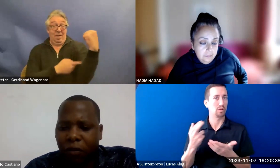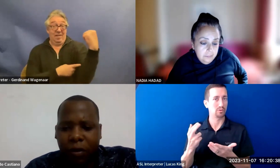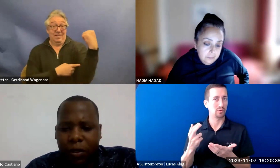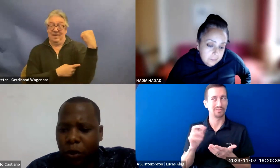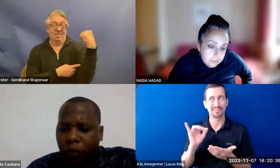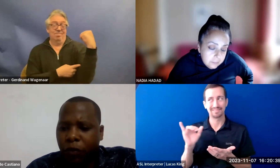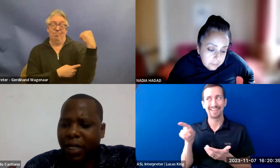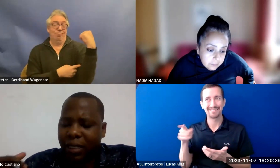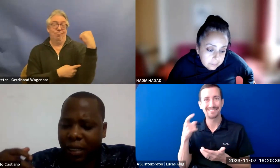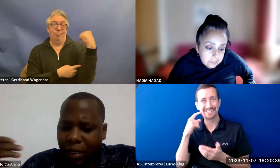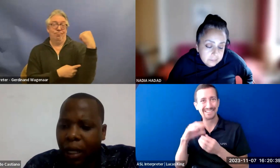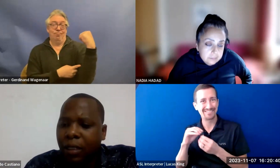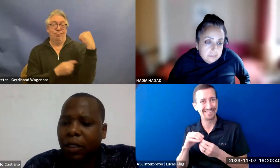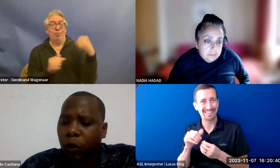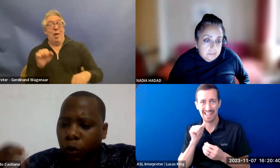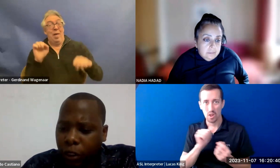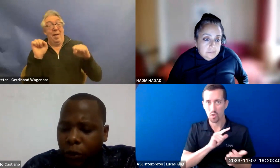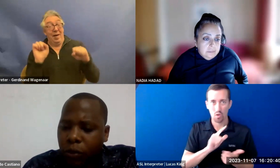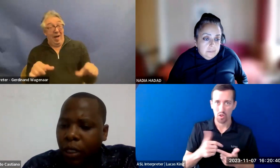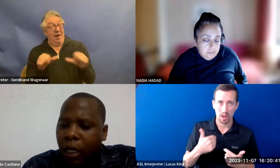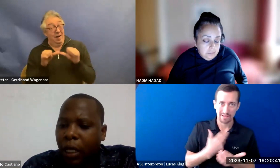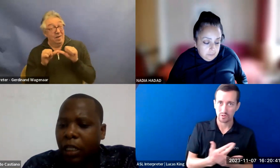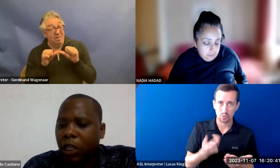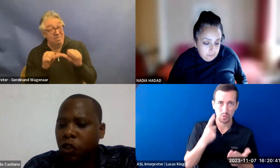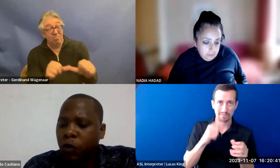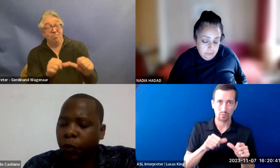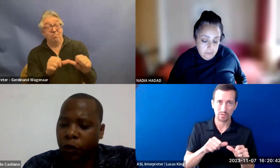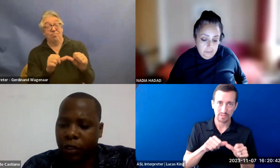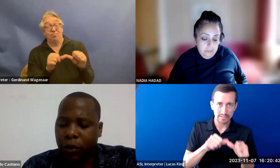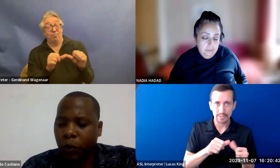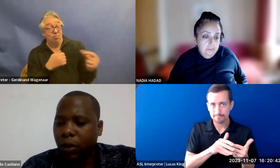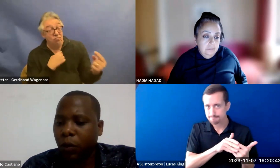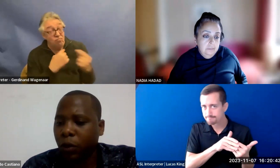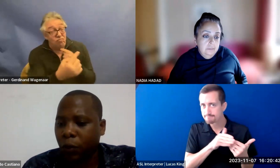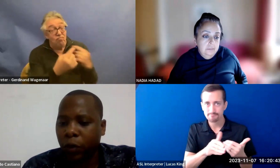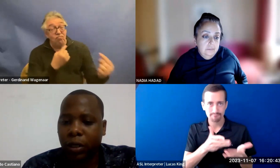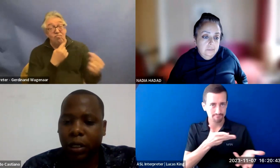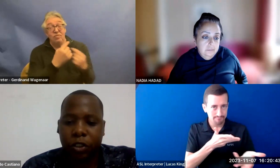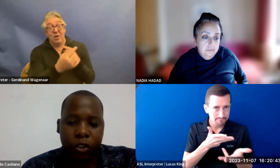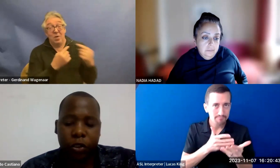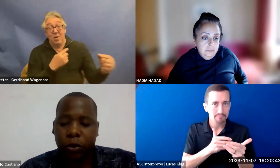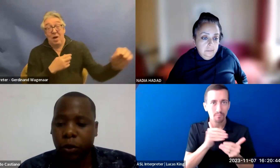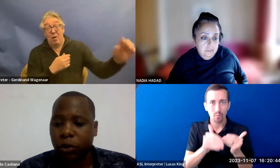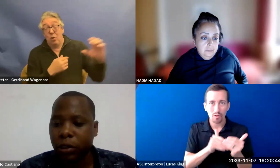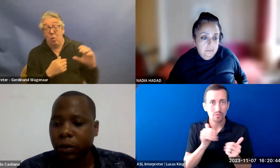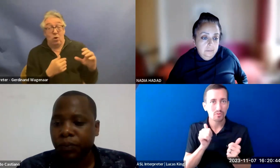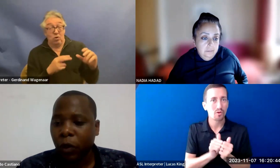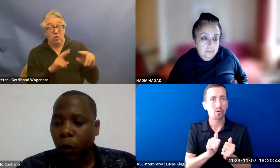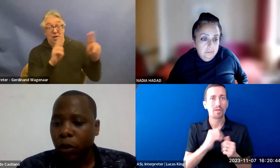to have a sustained and continuous engagement process with international donors.